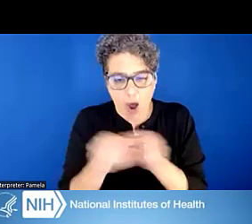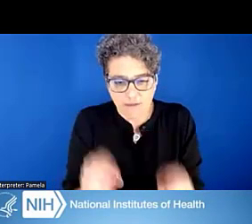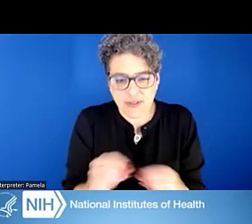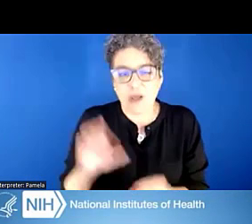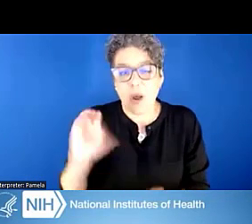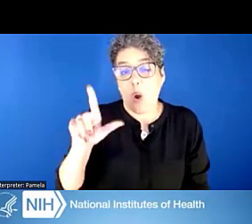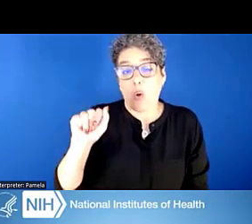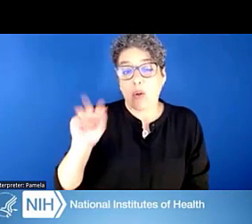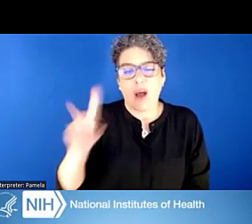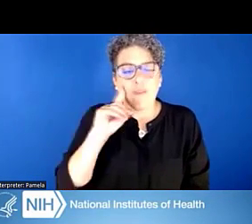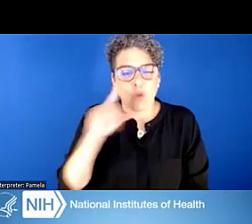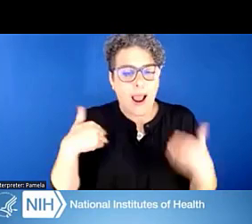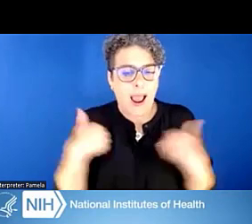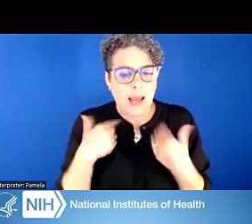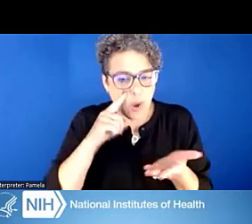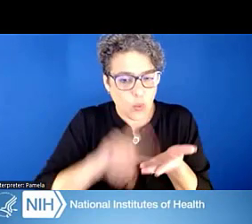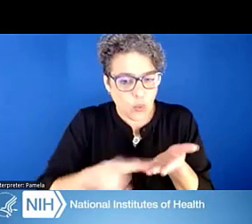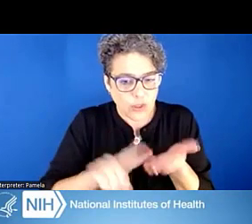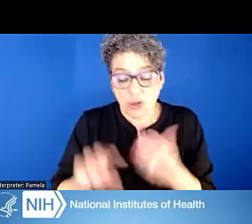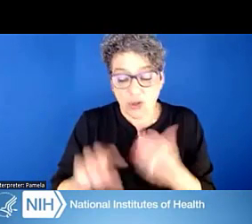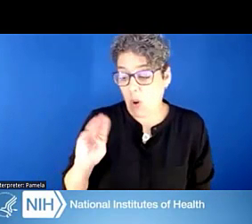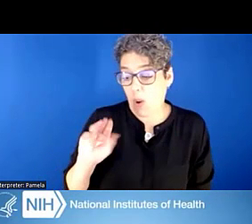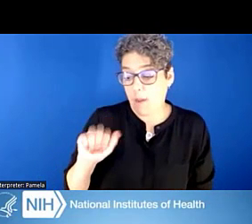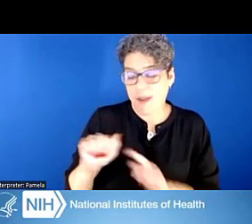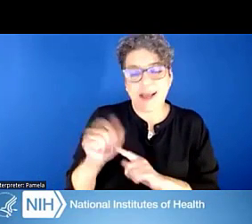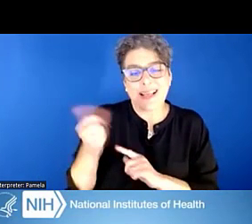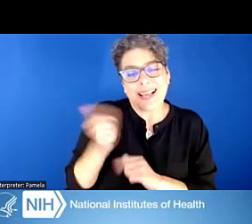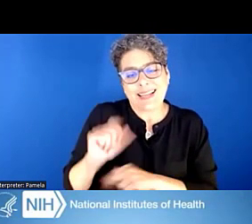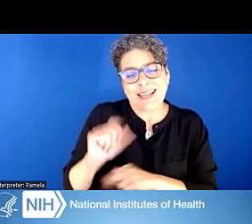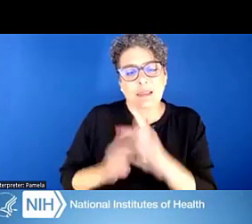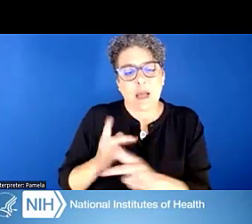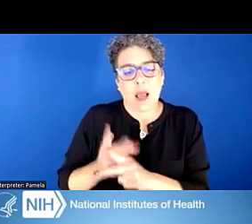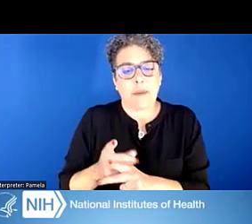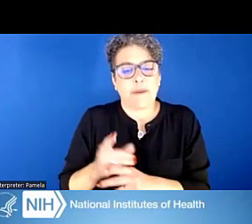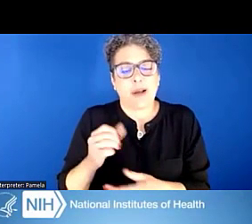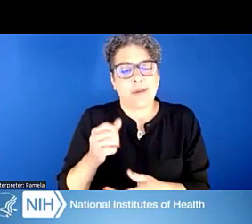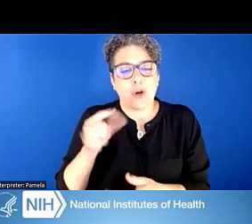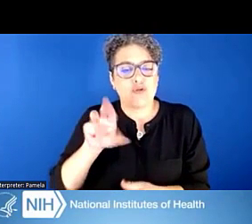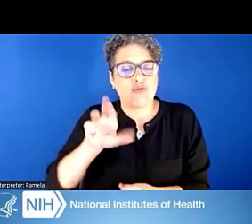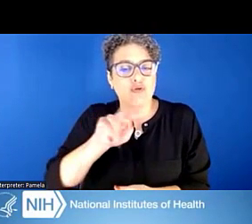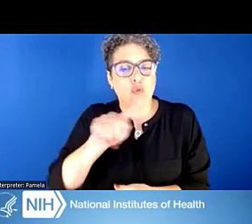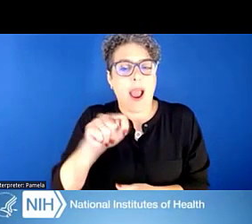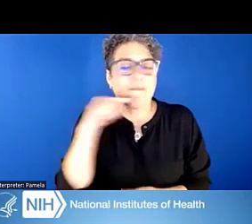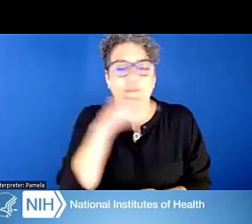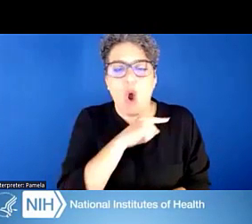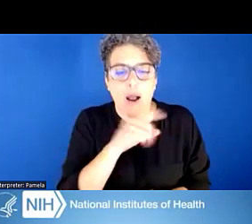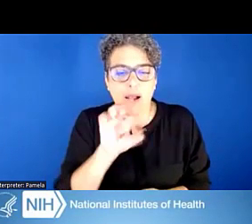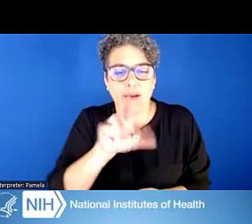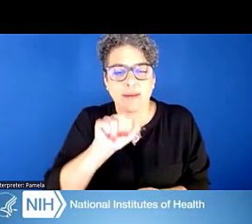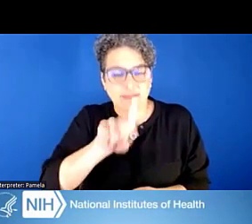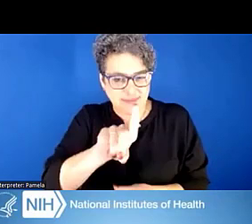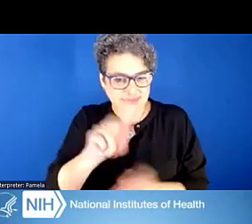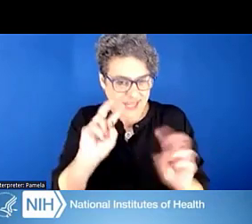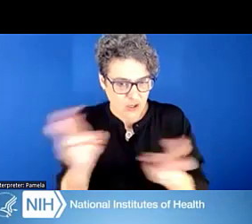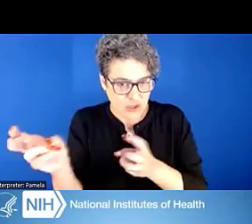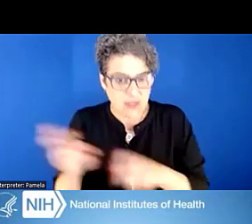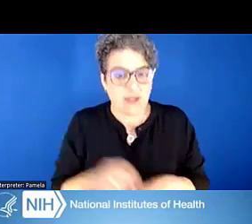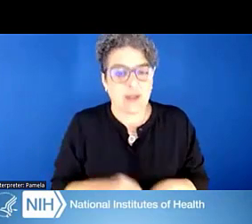and then NIH OMA for any type of grant-fraud issues. And then we also have our HHS partners,